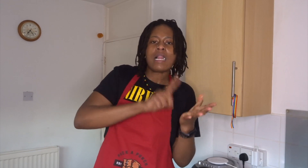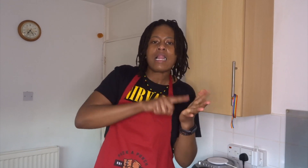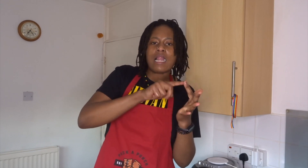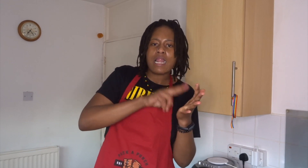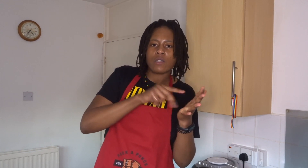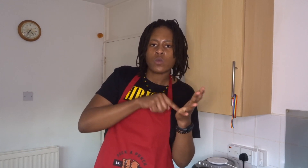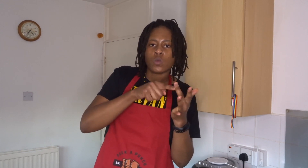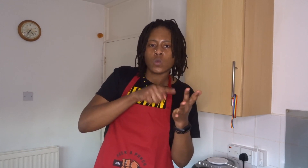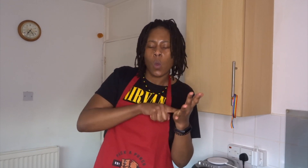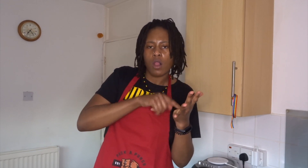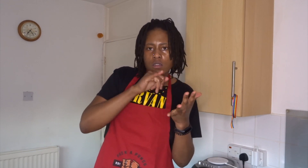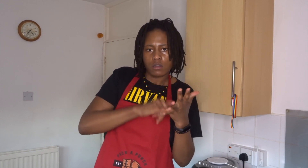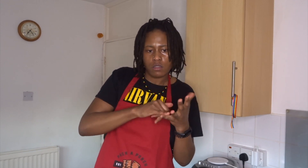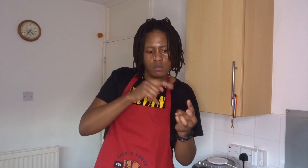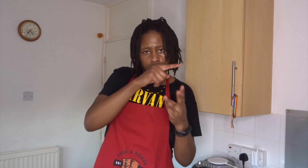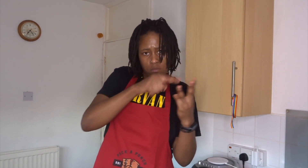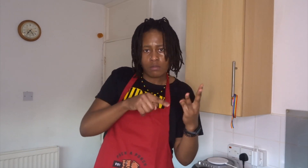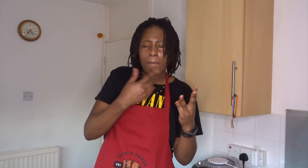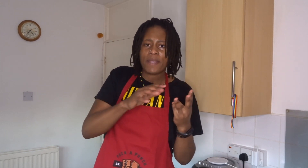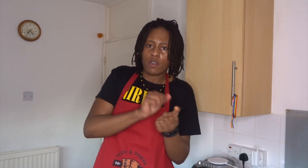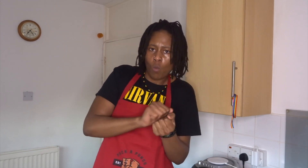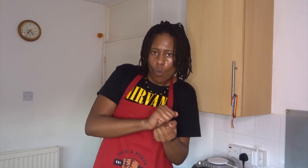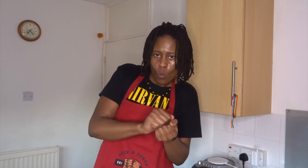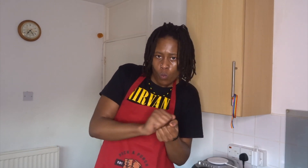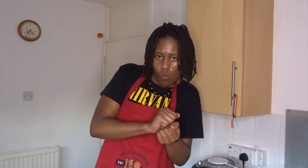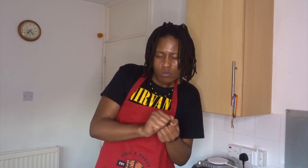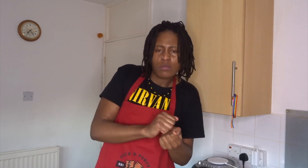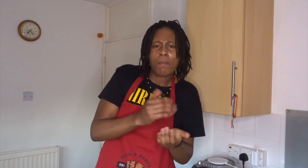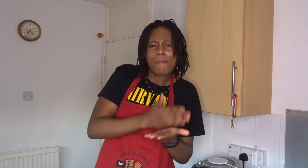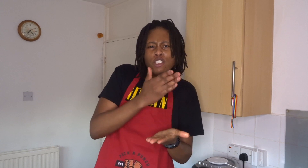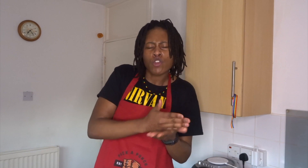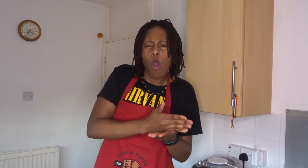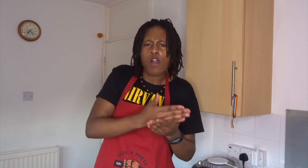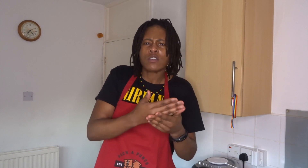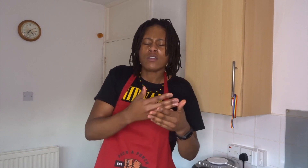So I've got my potatoes, my rice and lentils. I have ensured